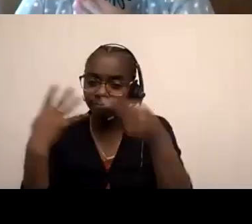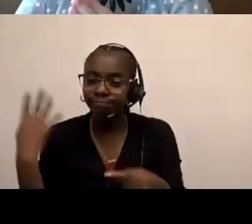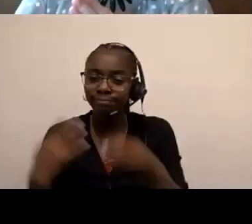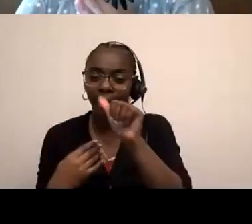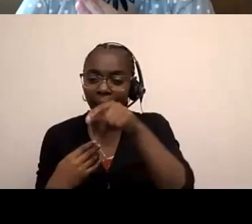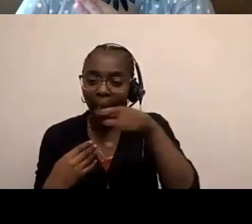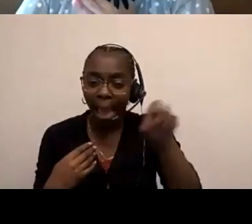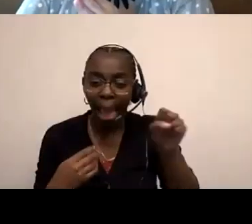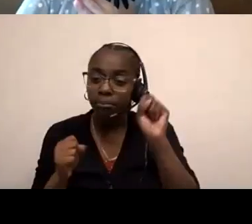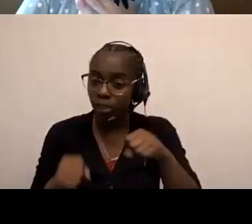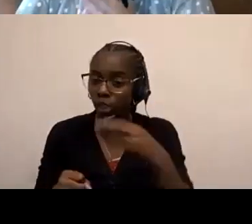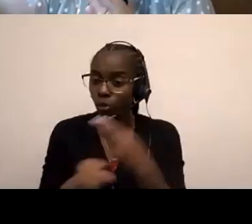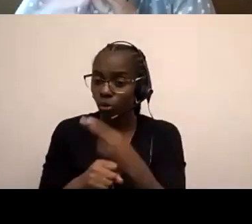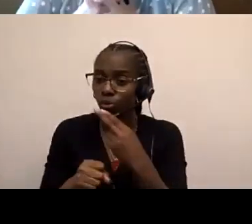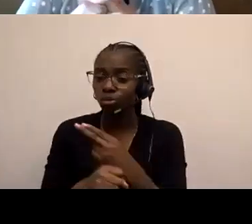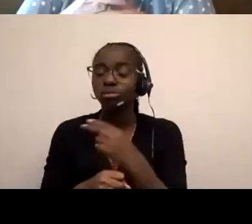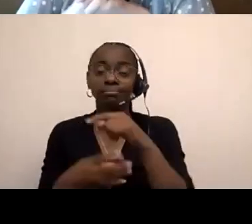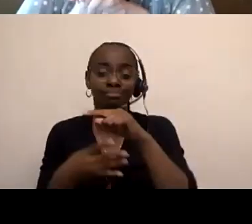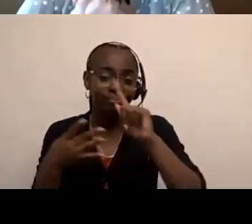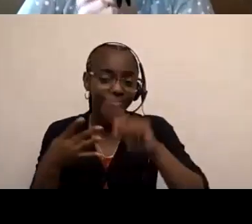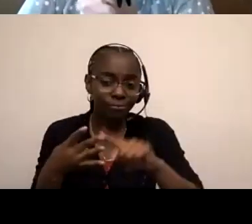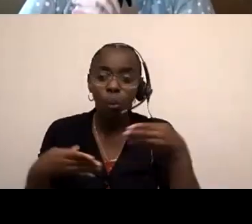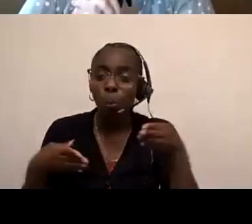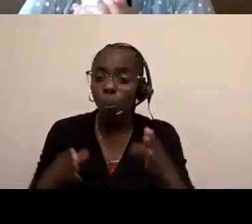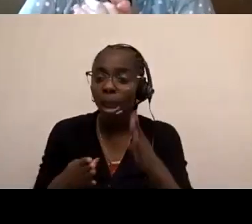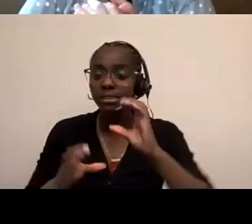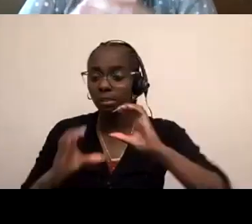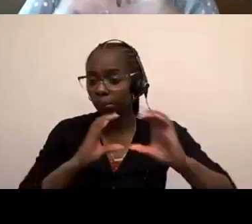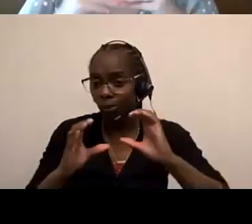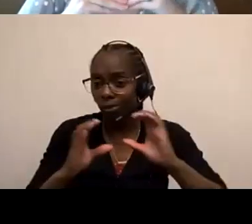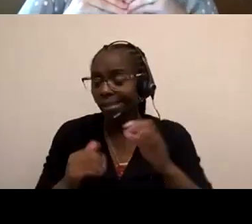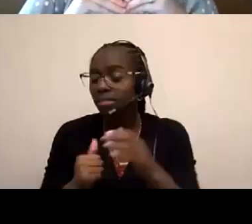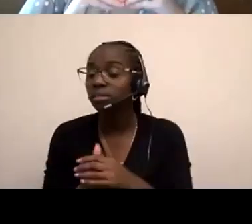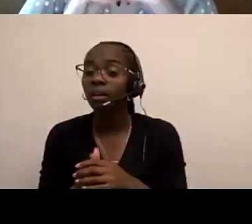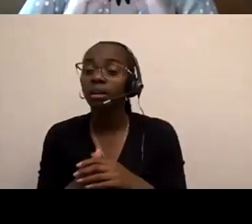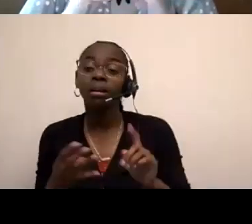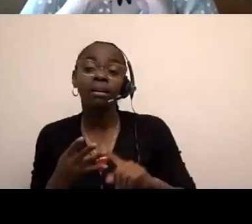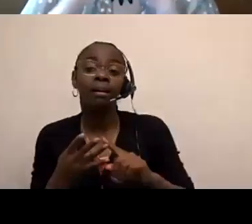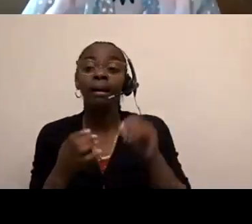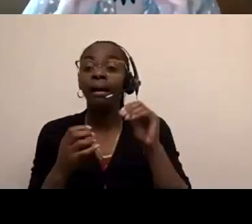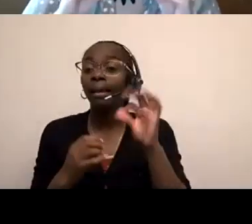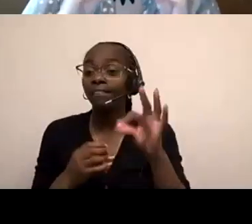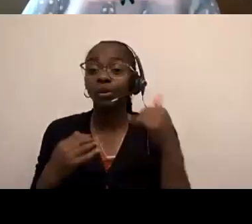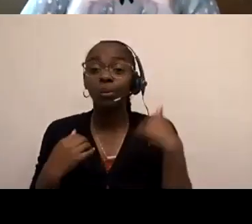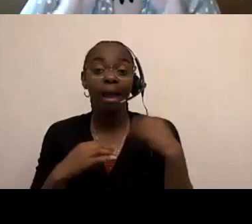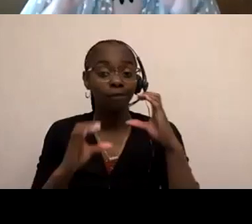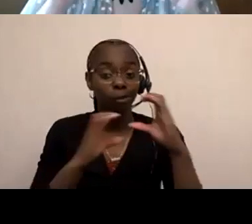YOU'RE ALLOWED AND IF YOU HAVEN'T HAD THE DISCUSSION ABOUT SEXTING AND YOU HAVE A TEENAGER